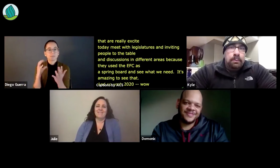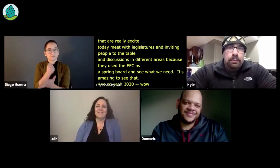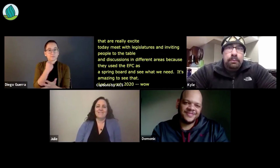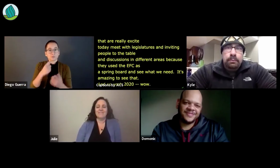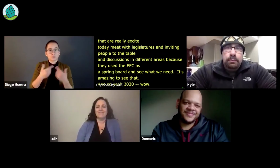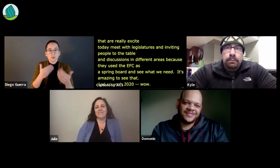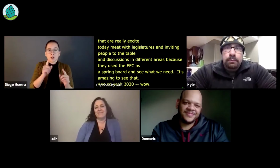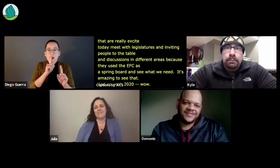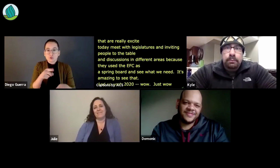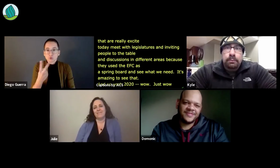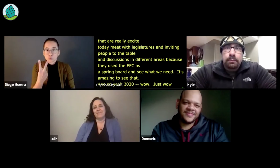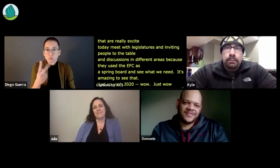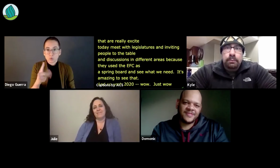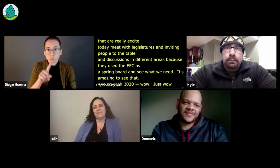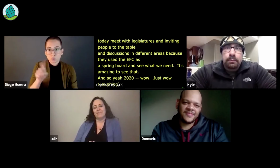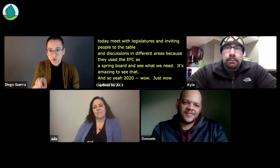This is Diego speaking.